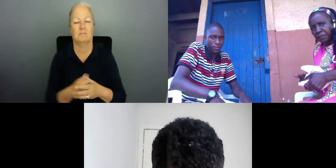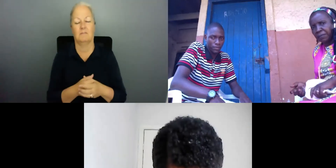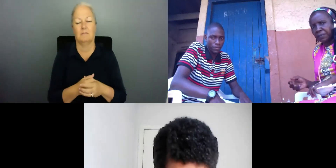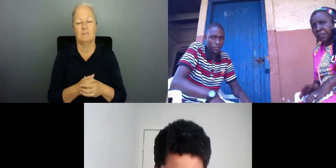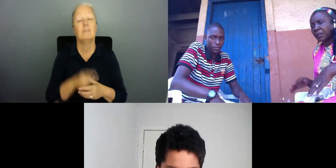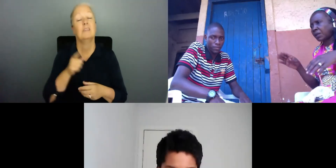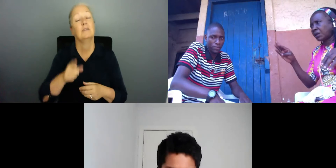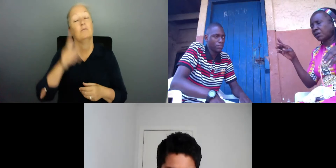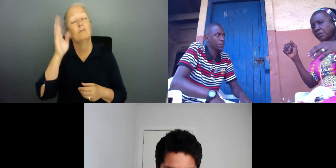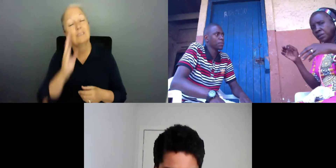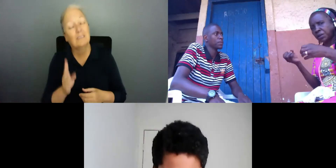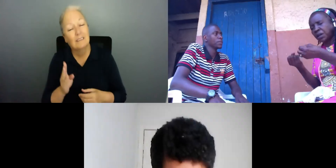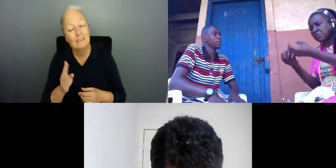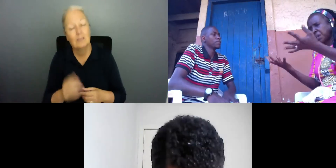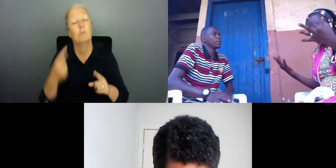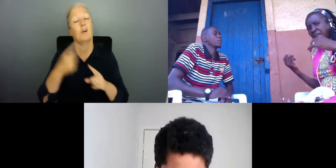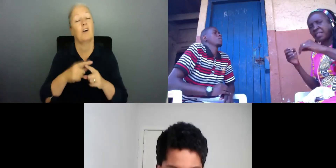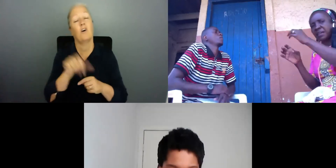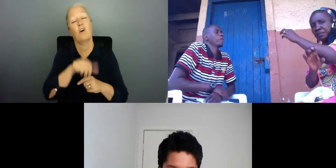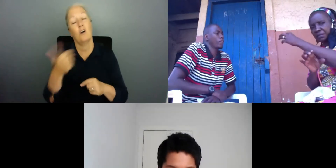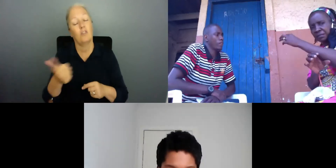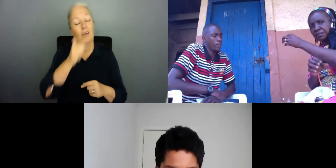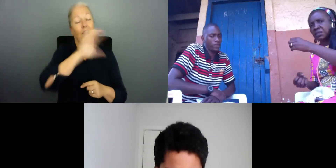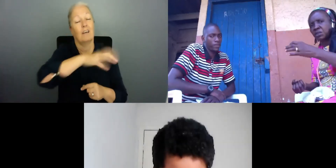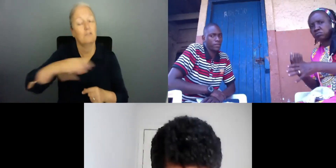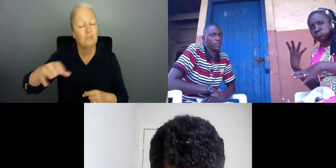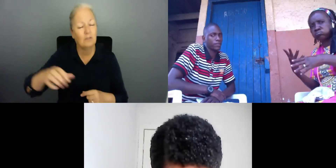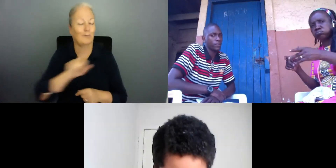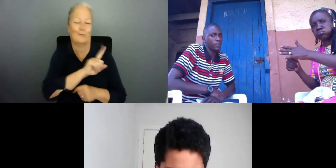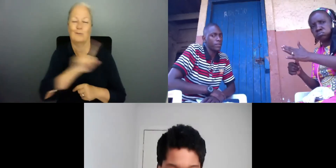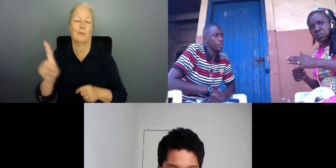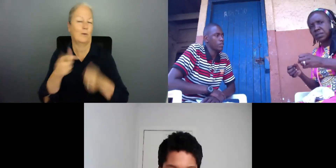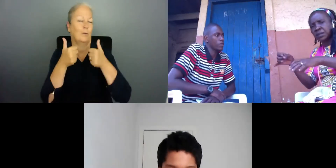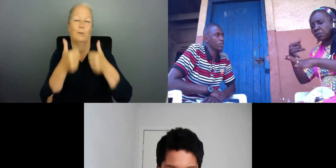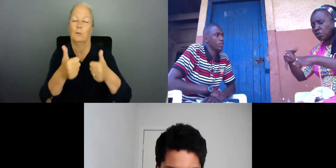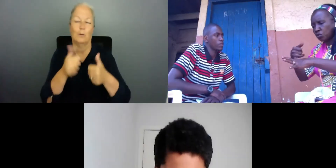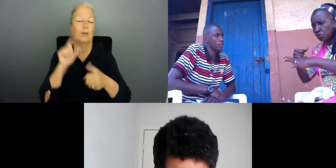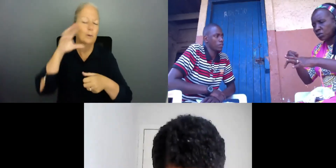many other nations has failed to create inclusion itself and inclusive policies for those people